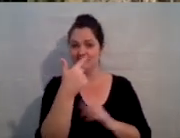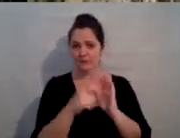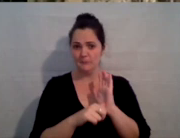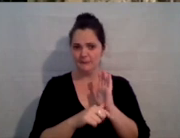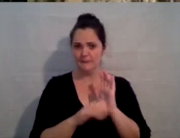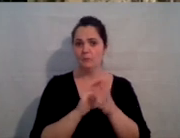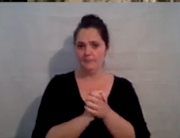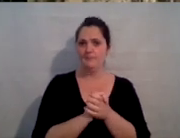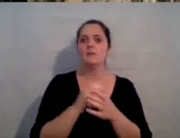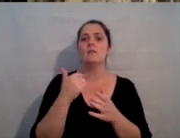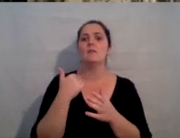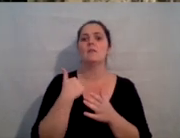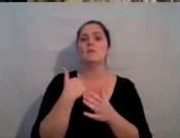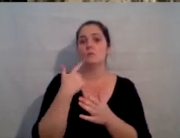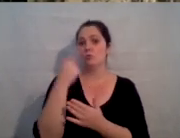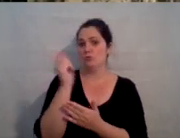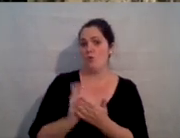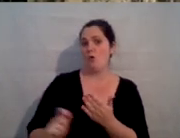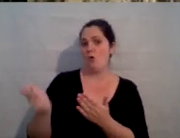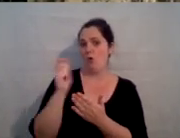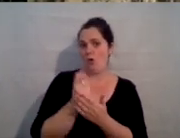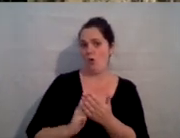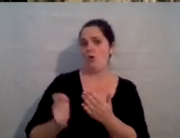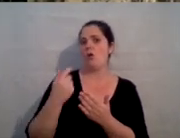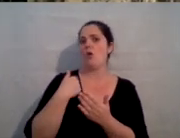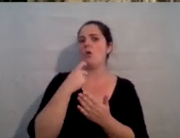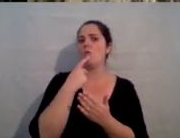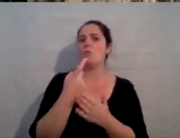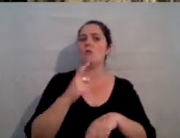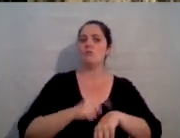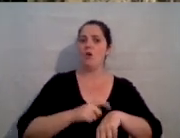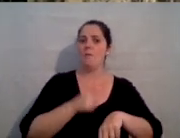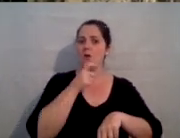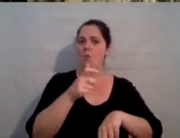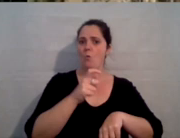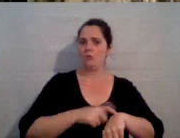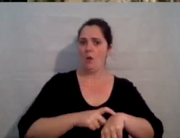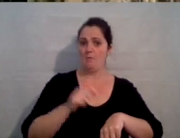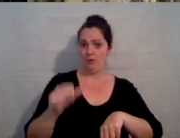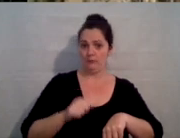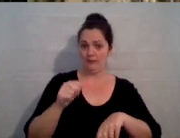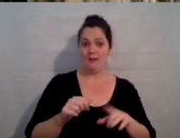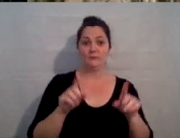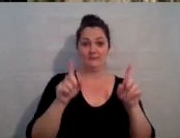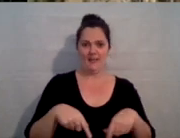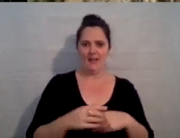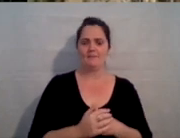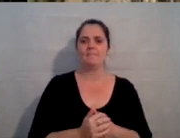and I'll do it here you can watch me do it and I'll call out the time as we go through it. Alright so let's begin okay sighting it out